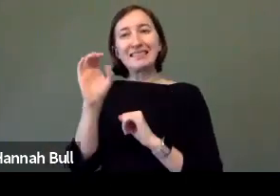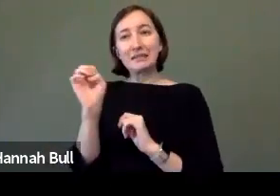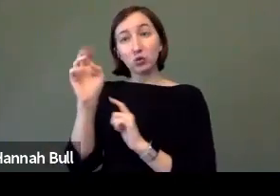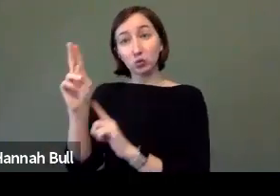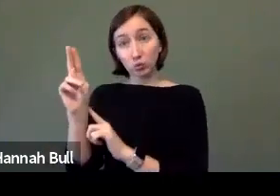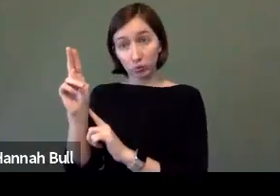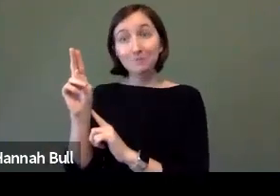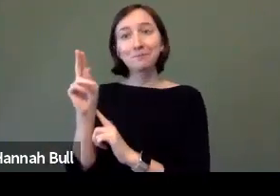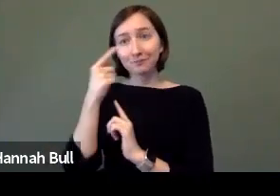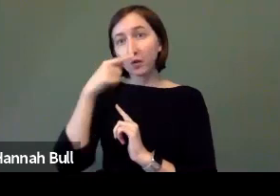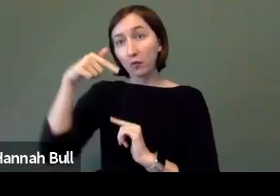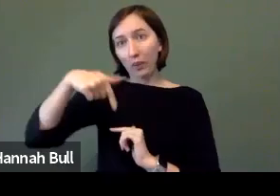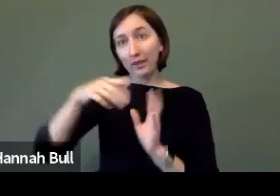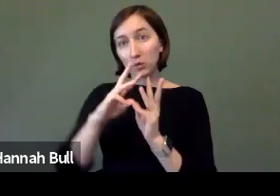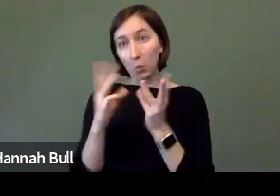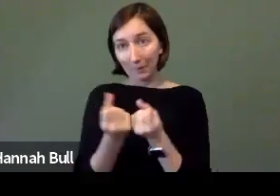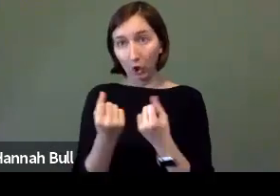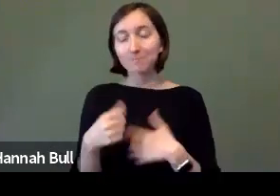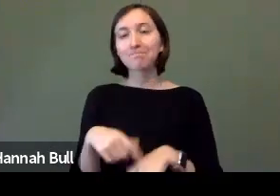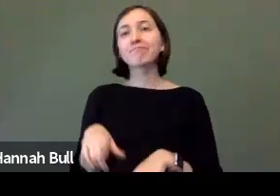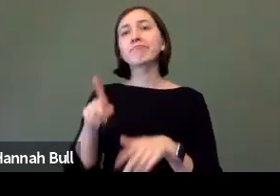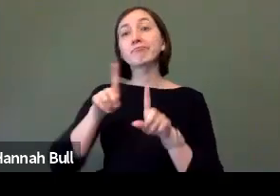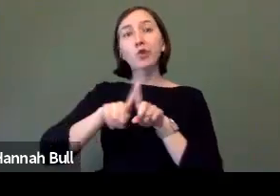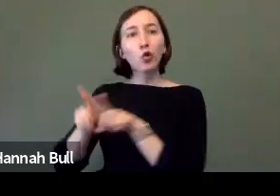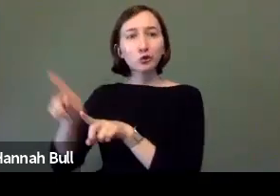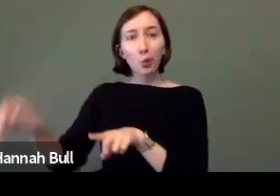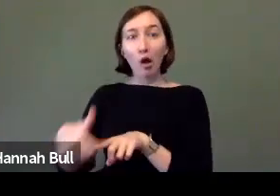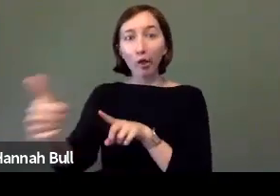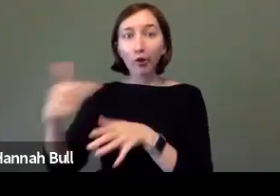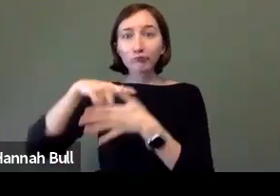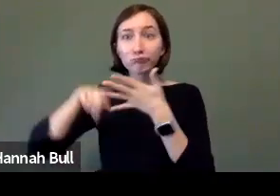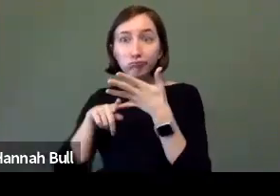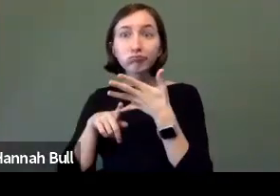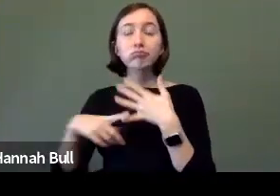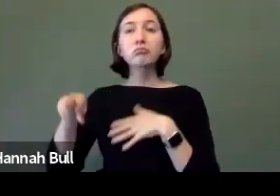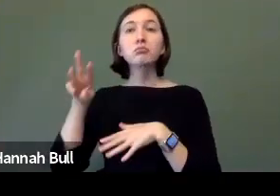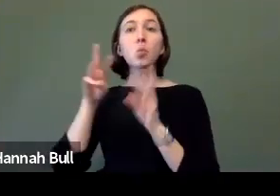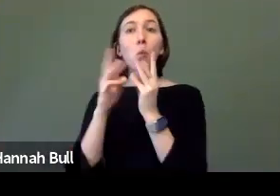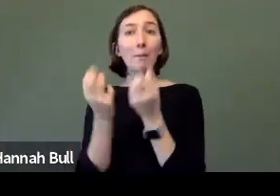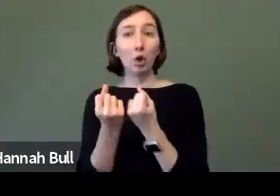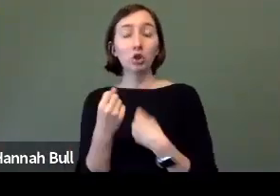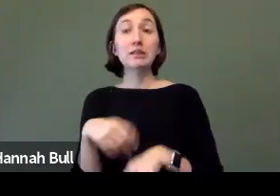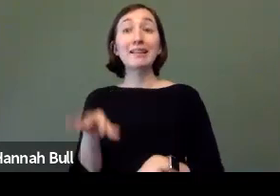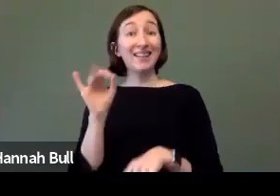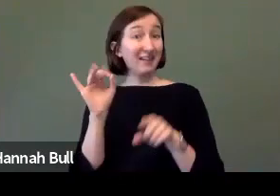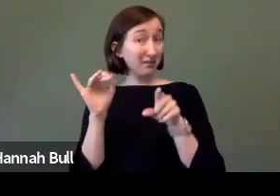and all the other webinars in this series. That is also true if you are unable to make the live session,